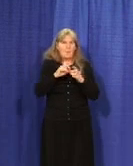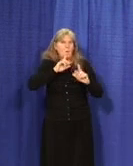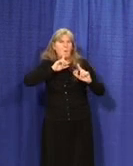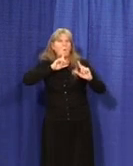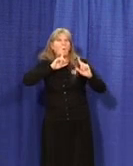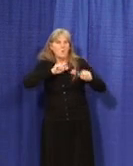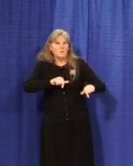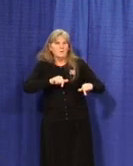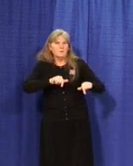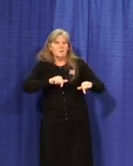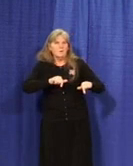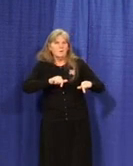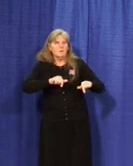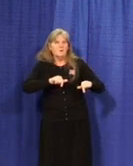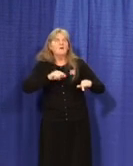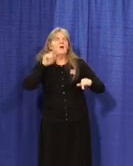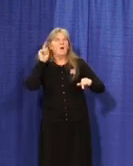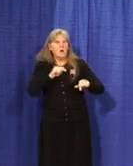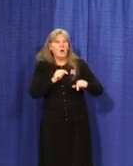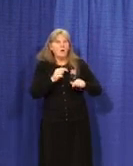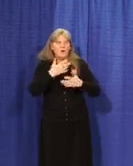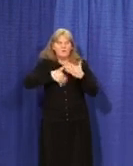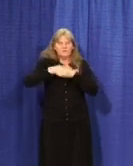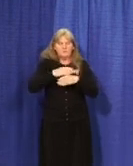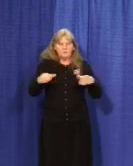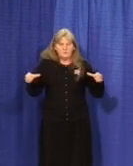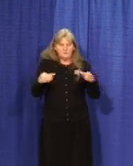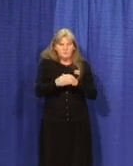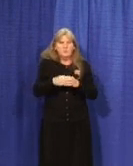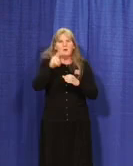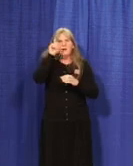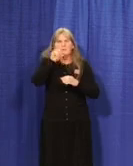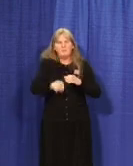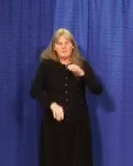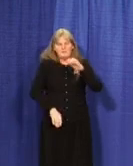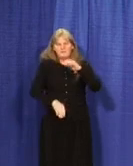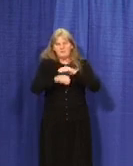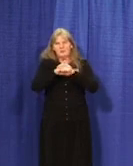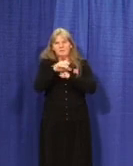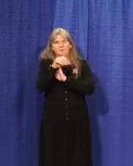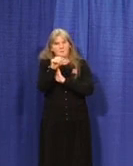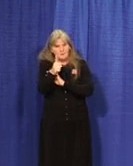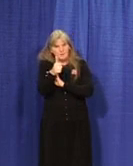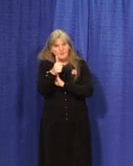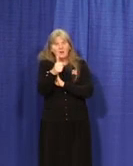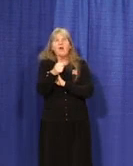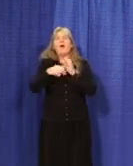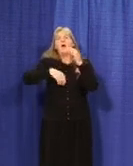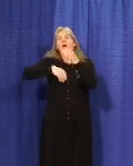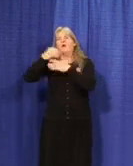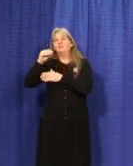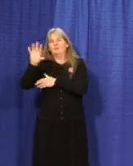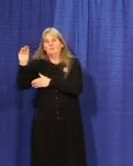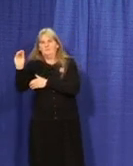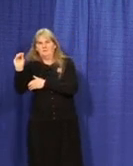in, but a norther. in order. Social gatherings must be no more than ten indoors or 50 adores.